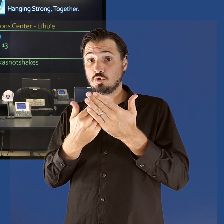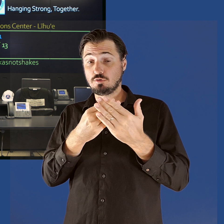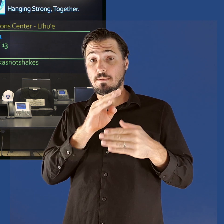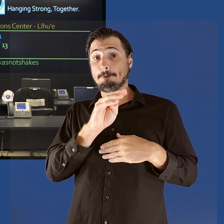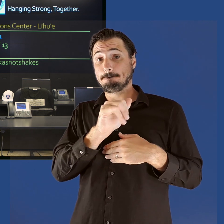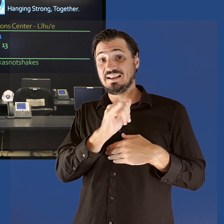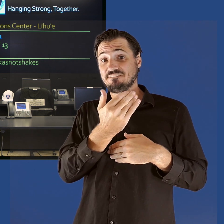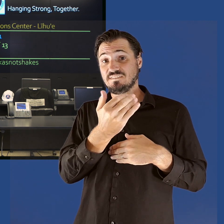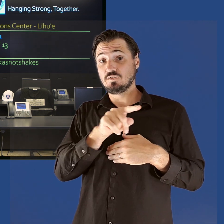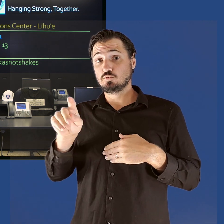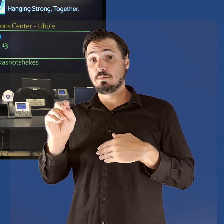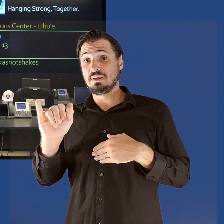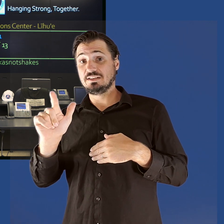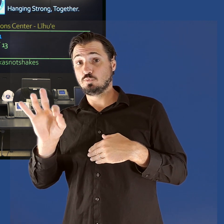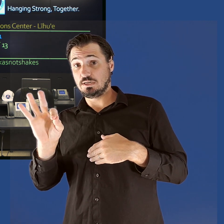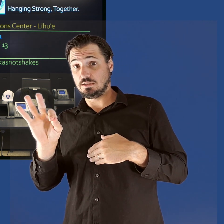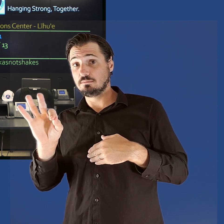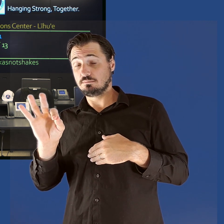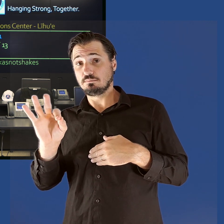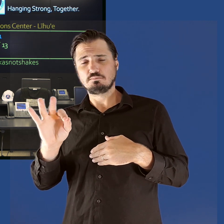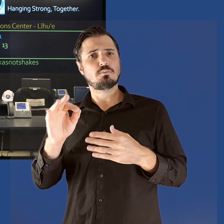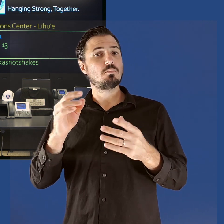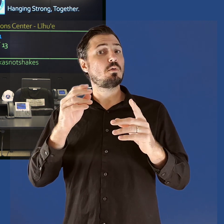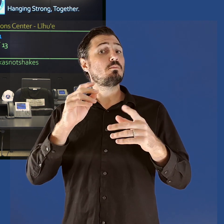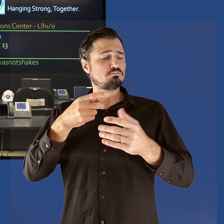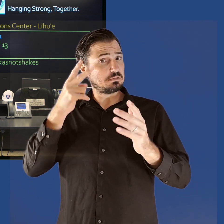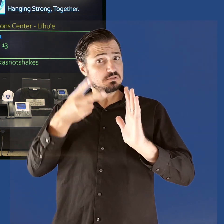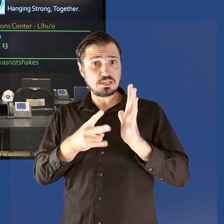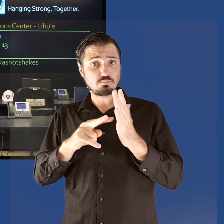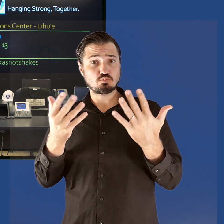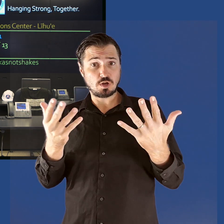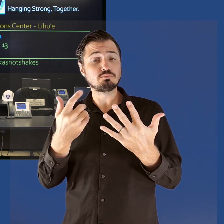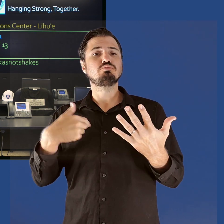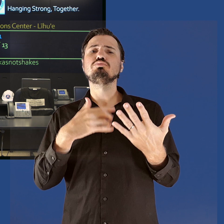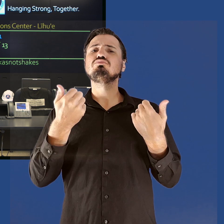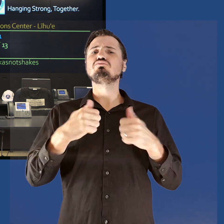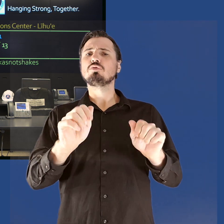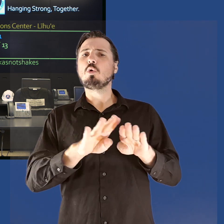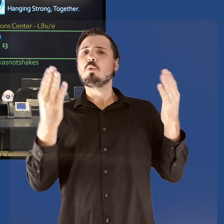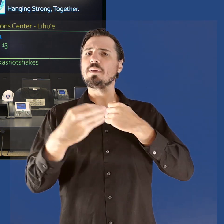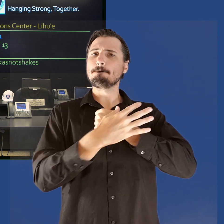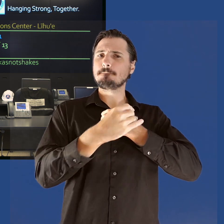The intent of this two-week period is to monitor our ability to open our beaches while following CDC guidelines,